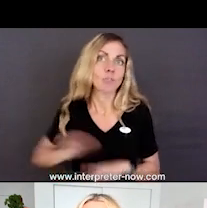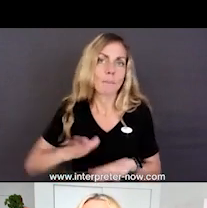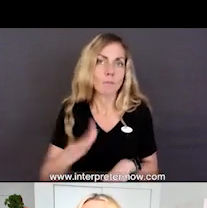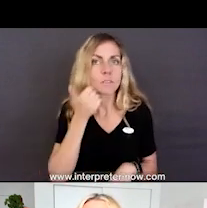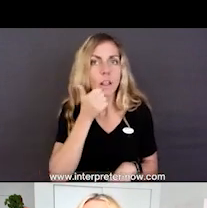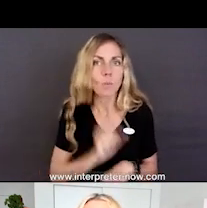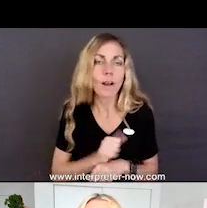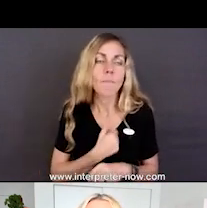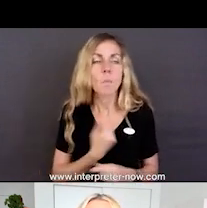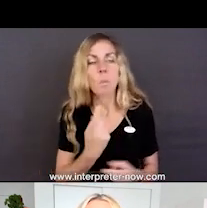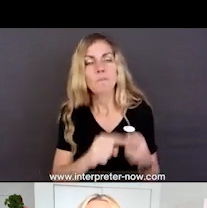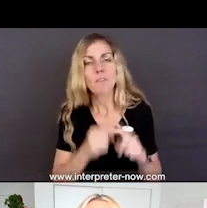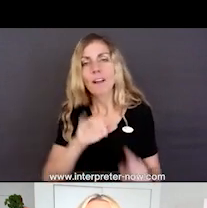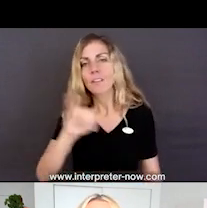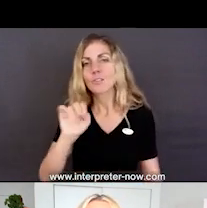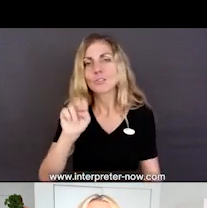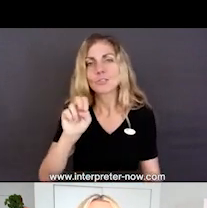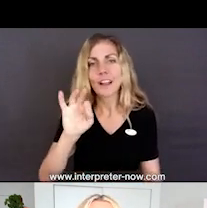It's extra work on top of your daily work.